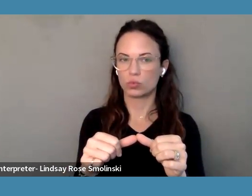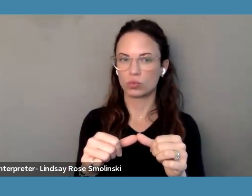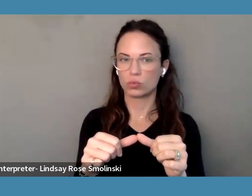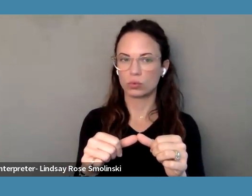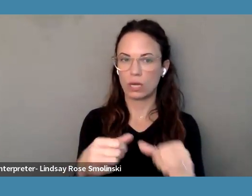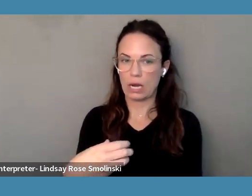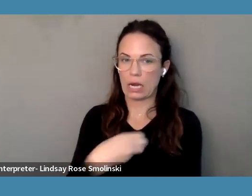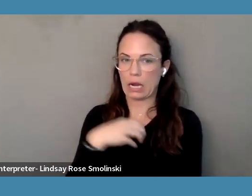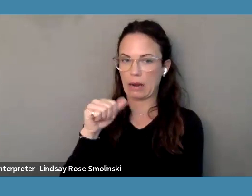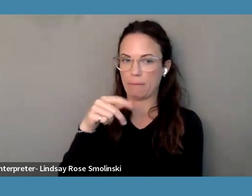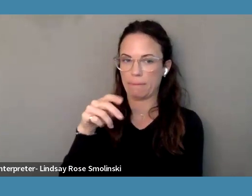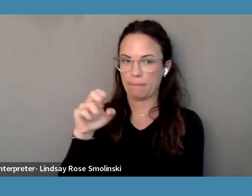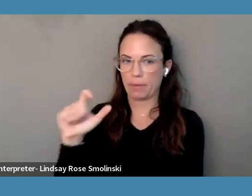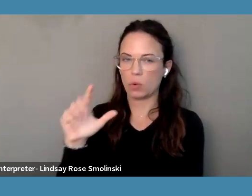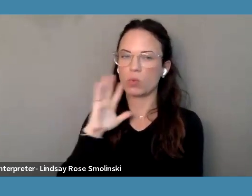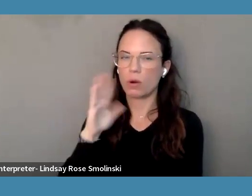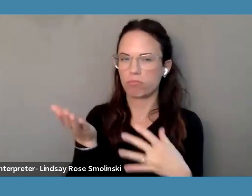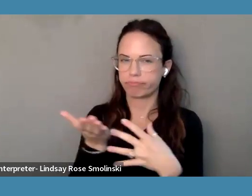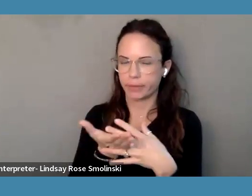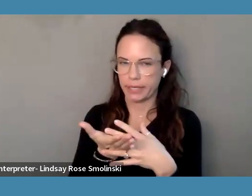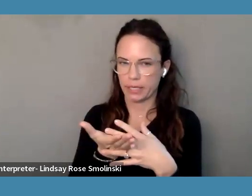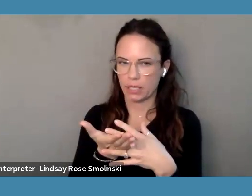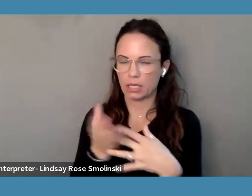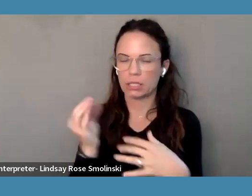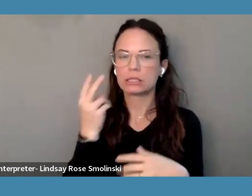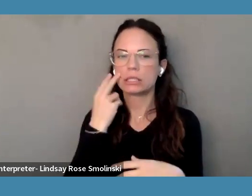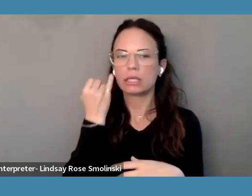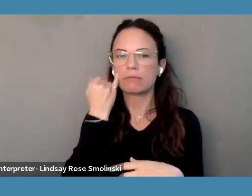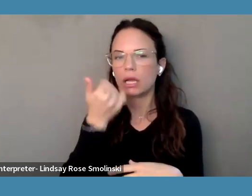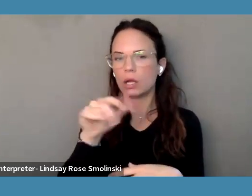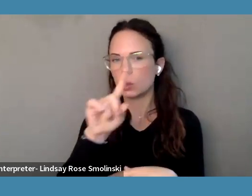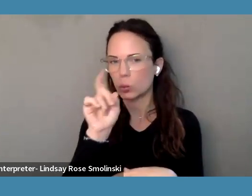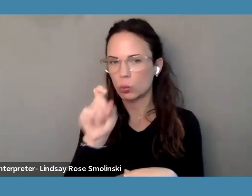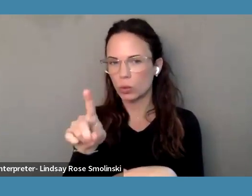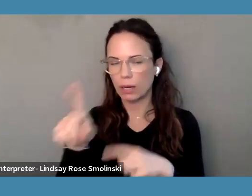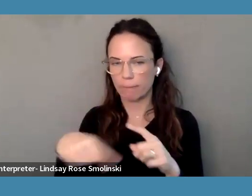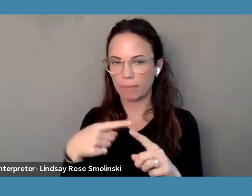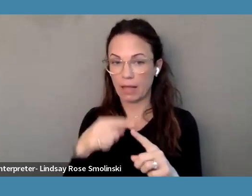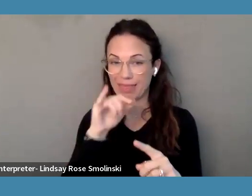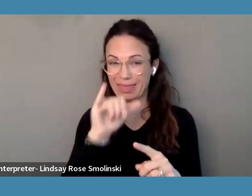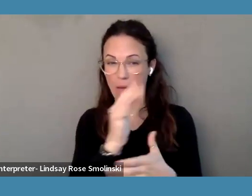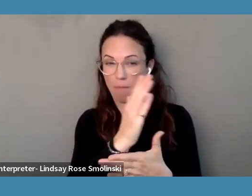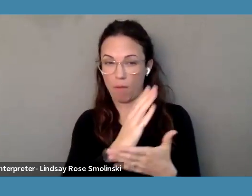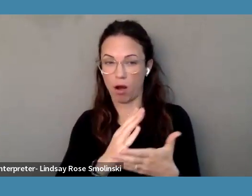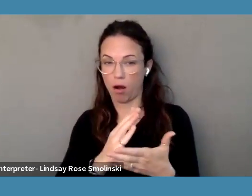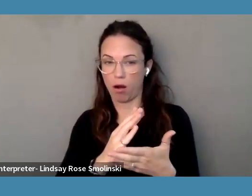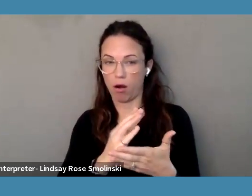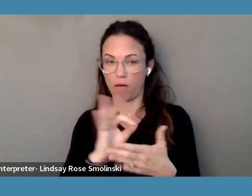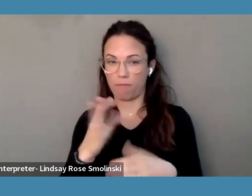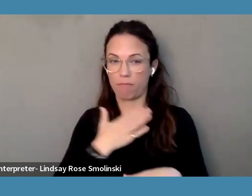let's take a break and see if there's any questions about this part of the presentation, Maddie.